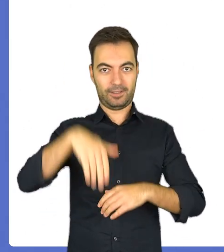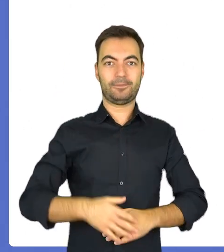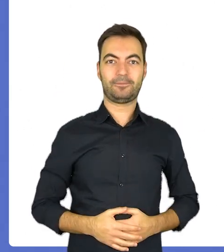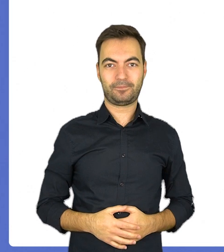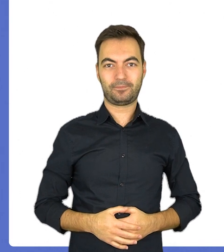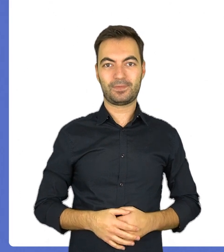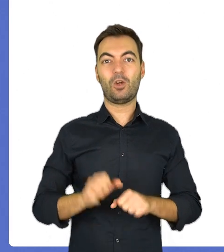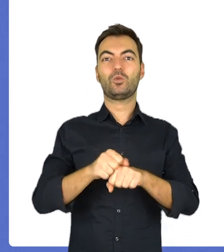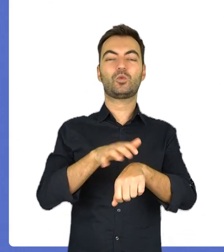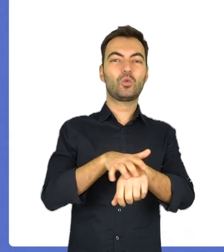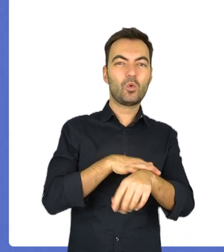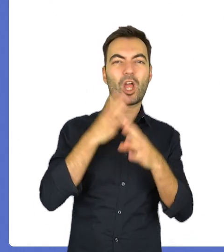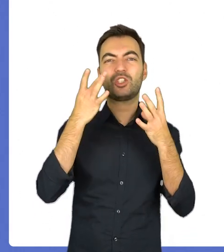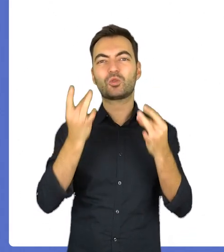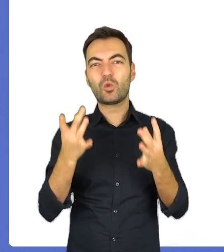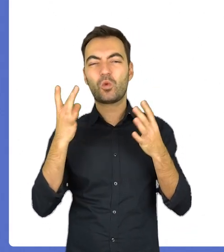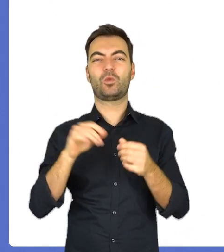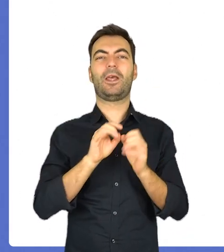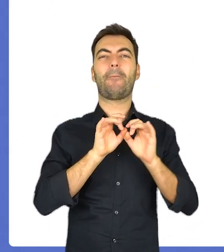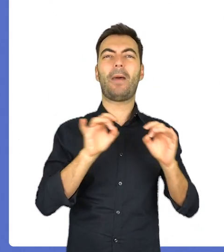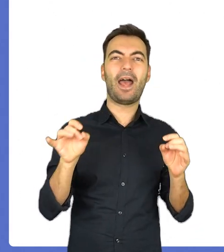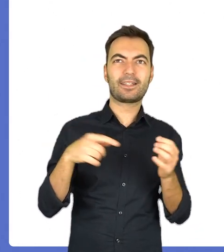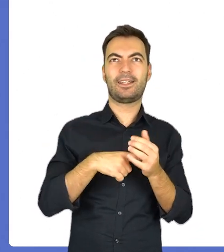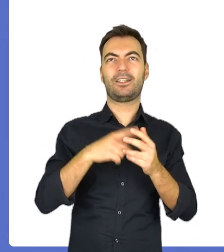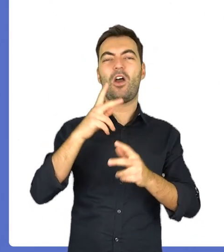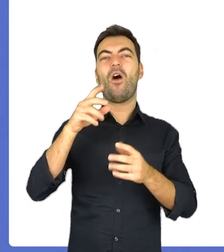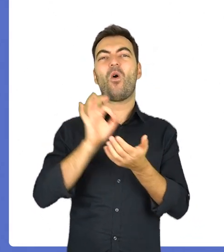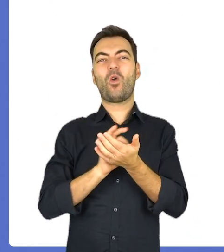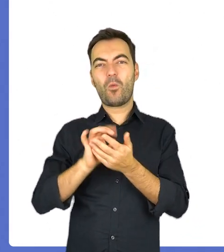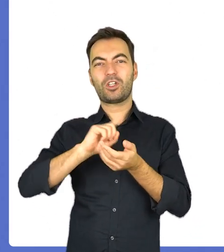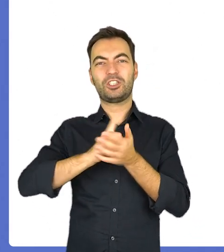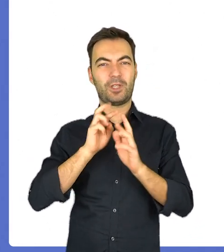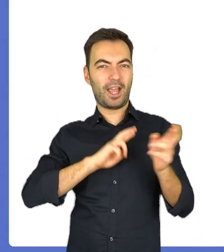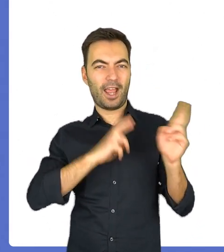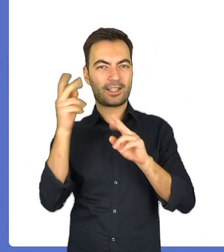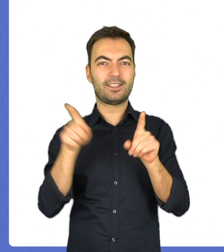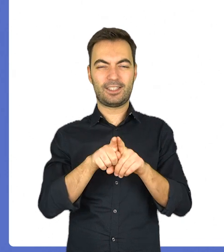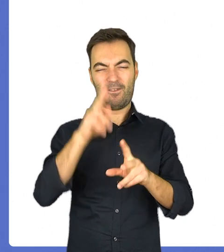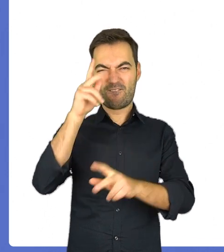Skin, a layer of mucus, beneficial bacteria, rapid- response troops and a regular army. Automatic